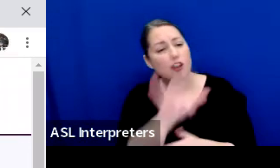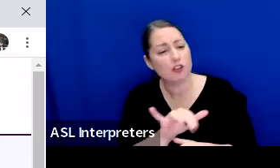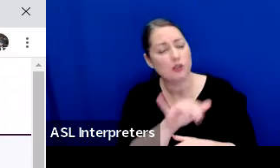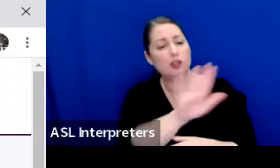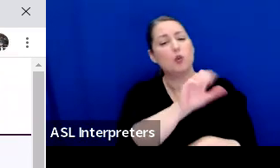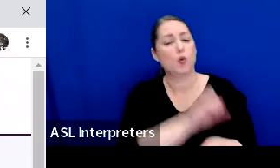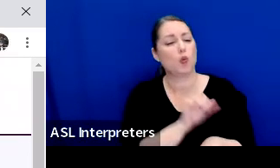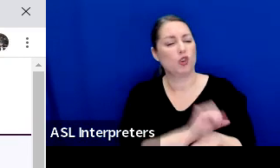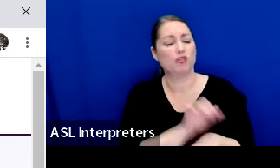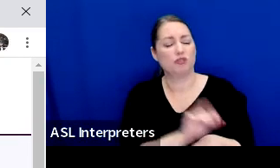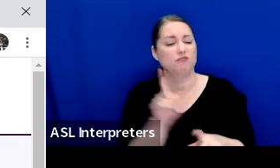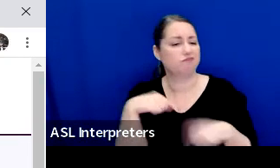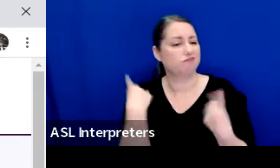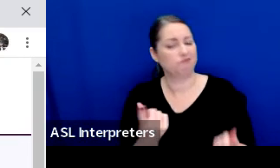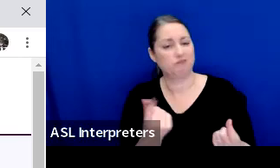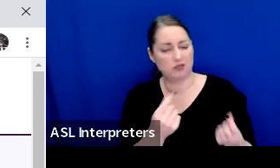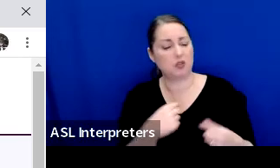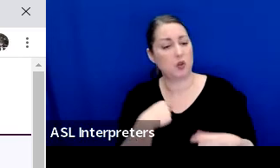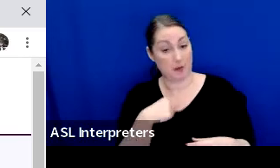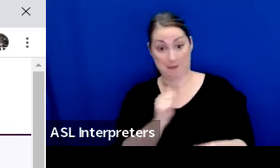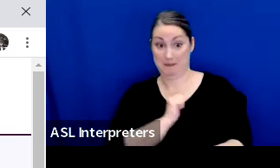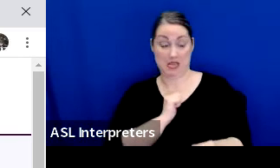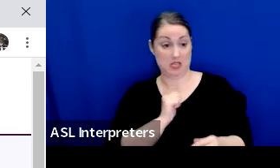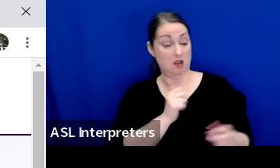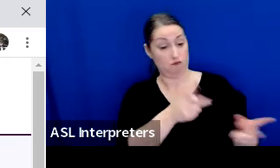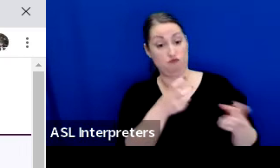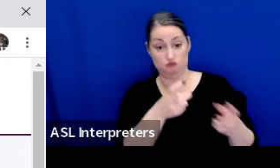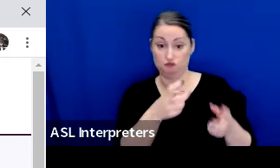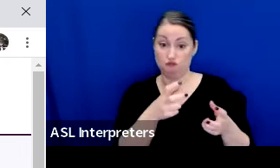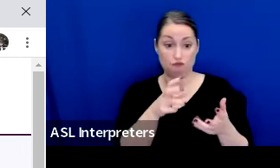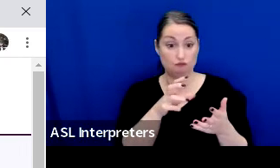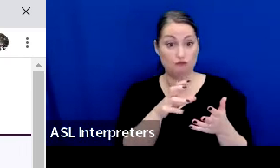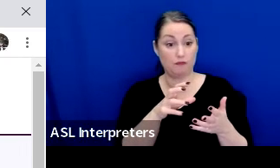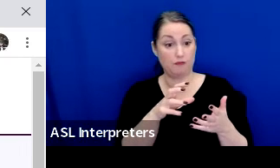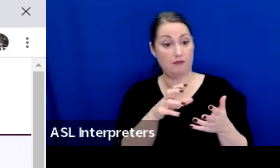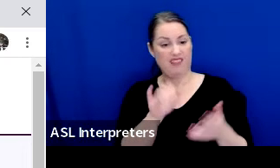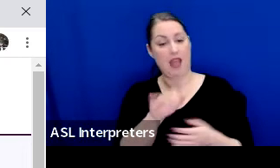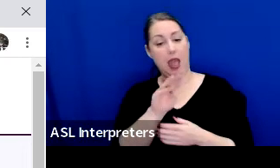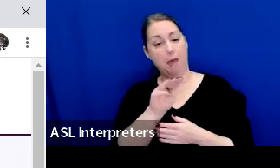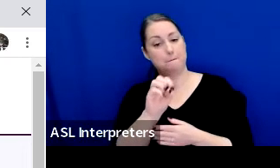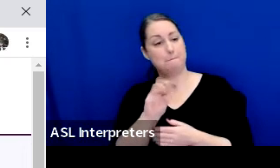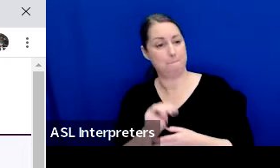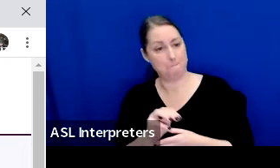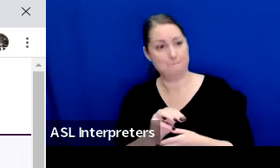As I said, I've I've benefited a lot from from my open mouth and the contributions you and others have made.